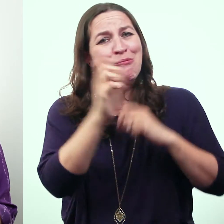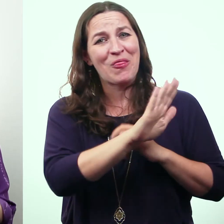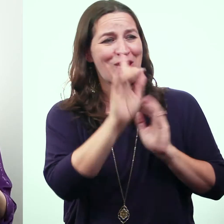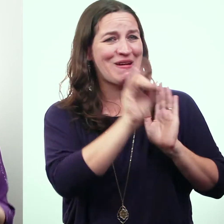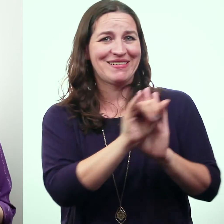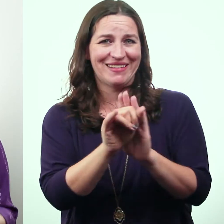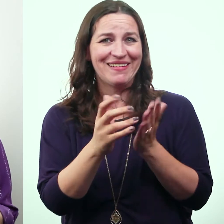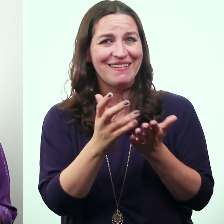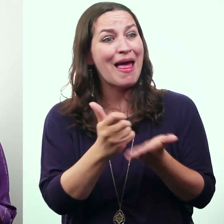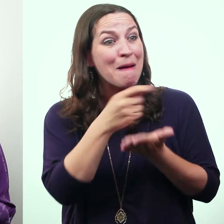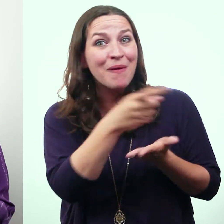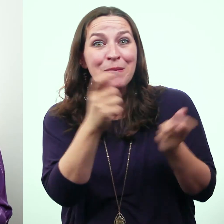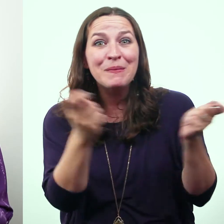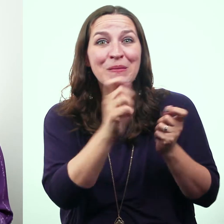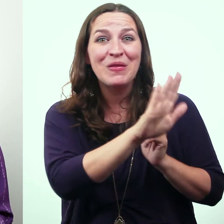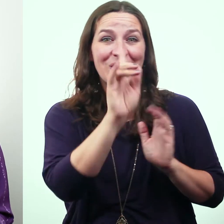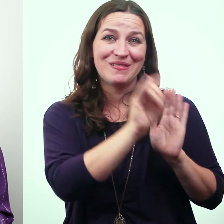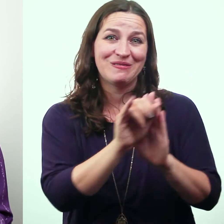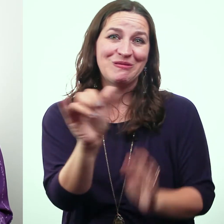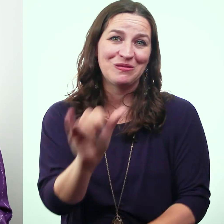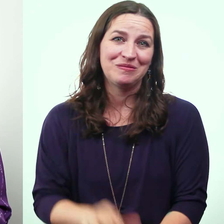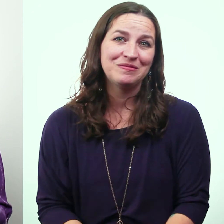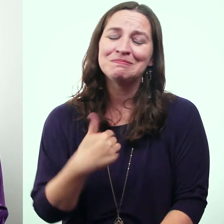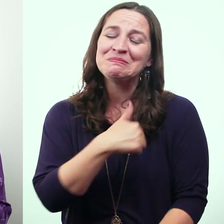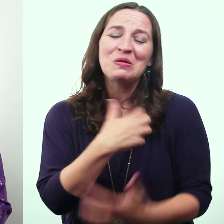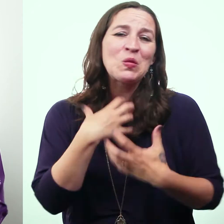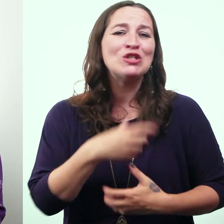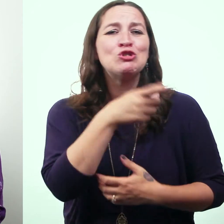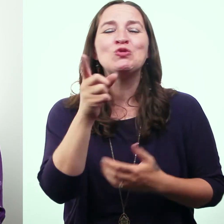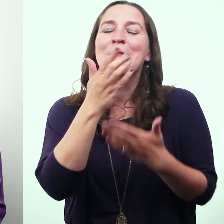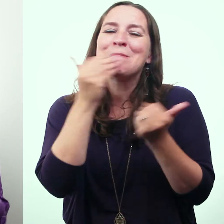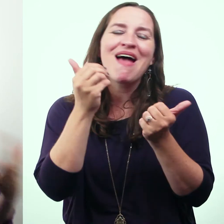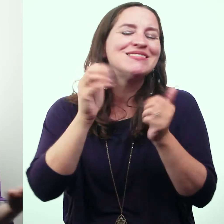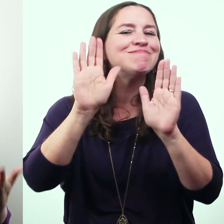it, but really celebrate it and really help them celebrate it. Wishing you the very best Summer of